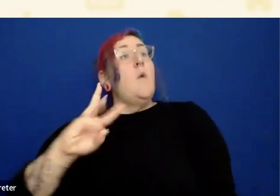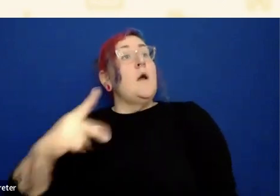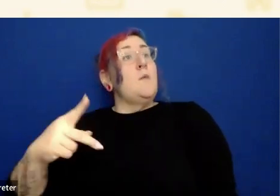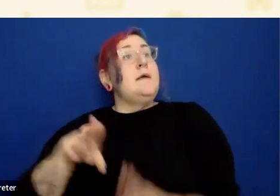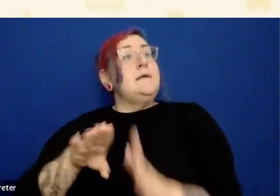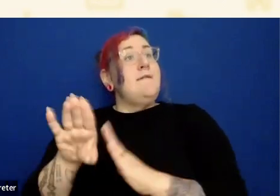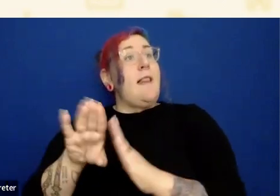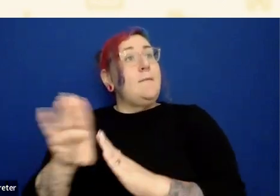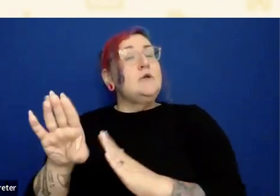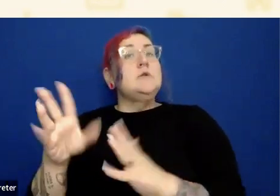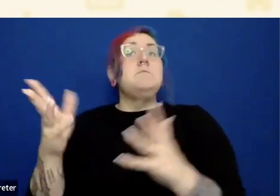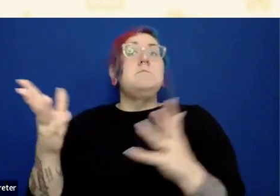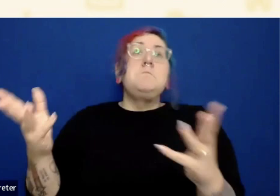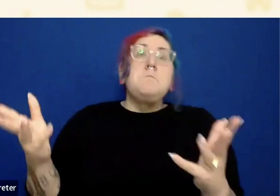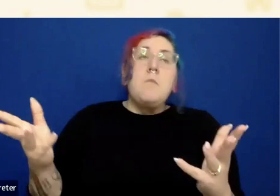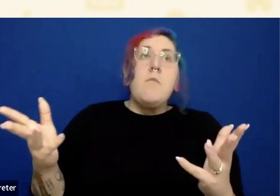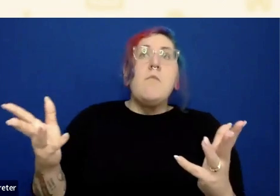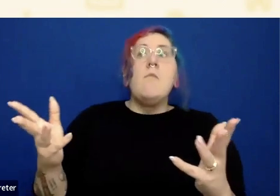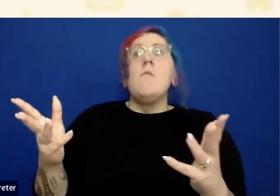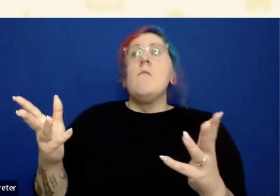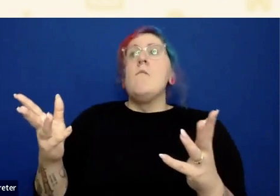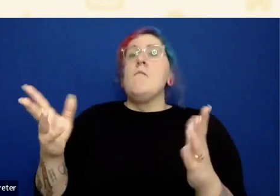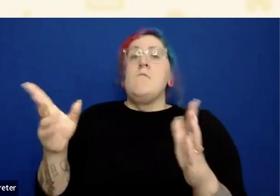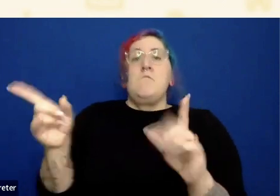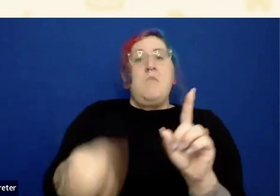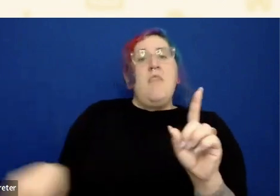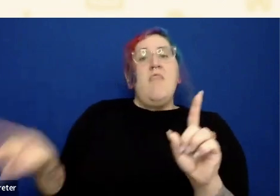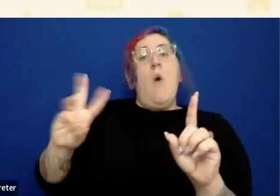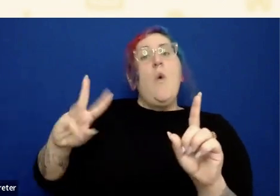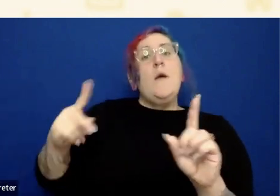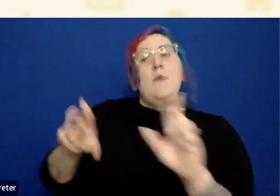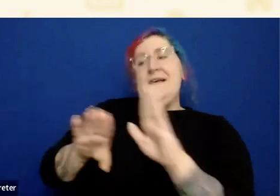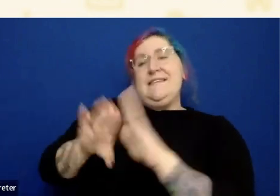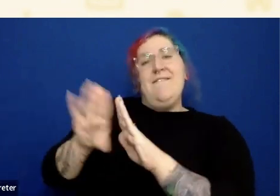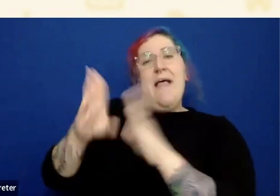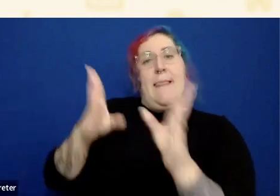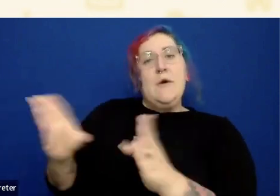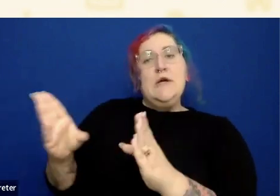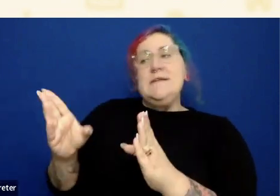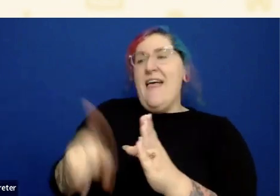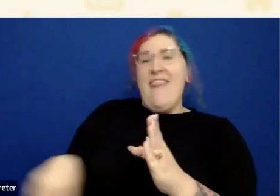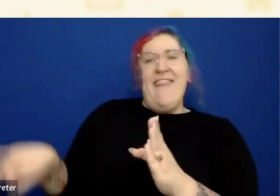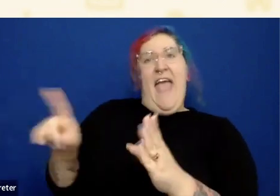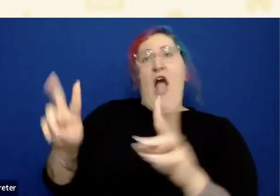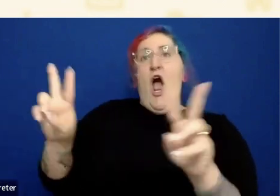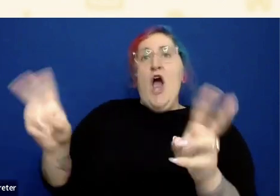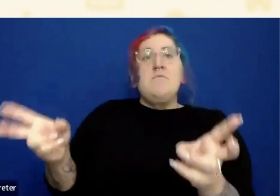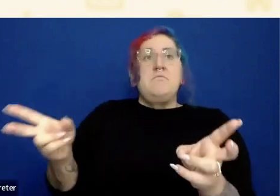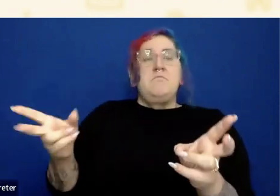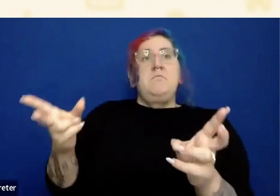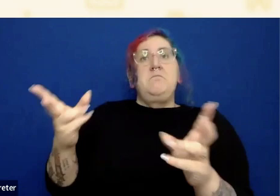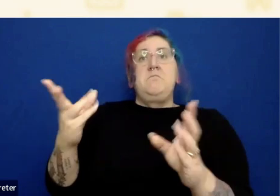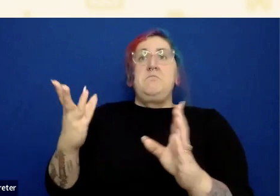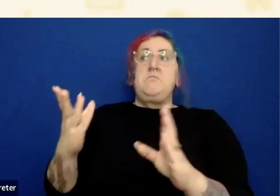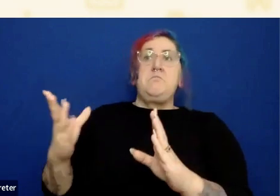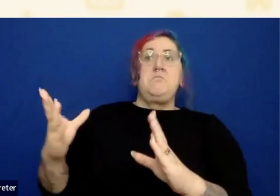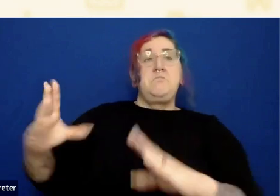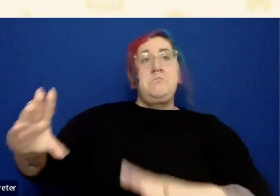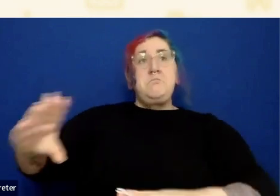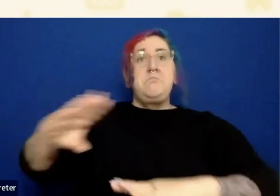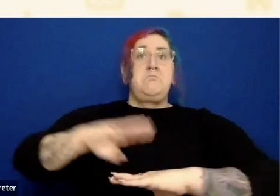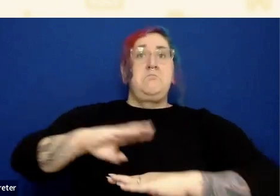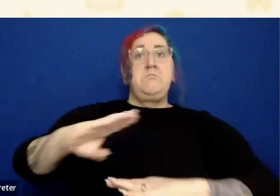are as good as any other web developers